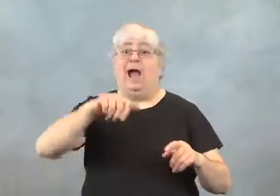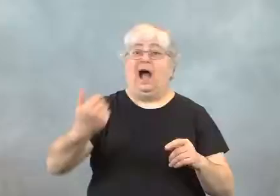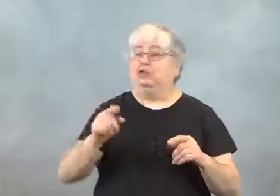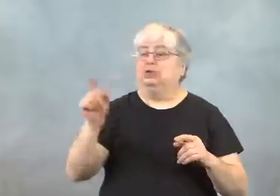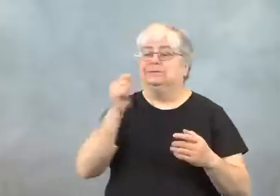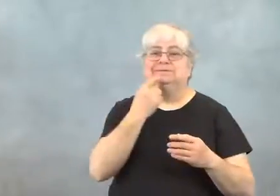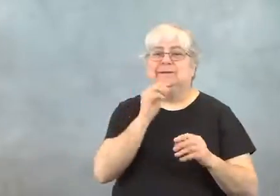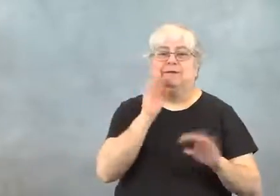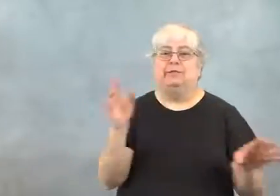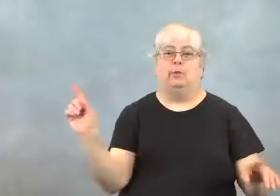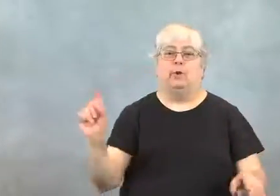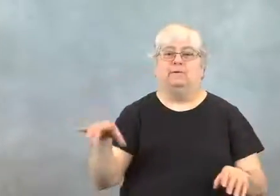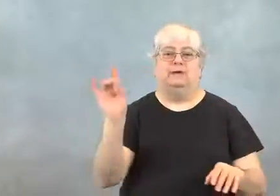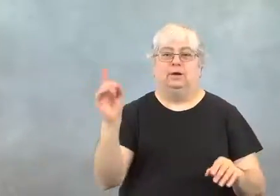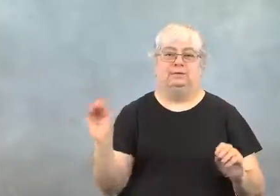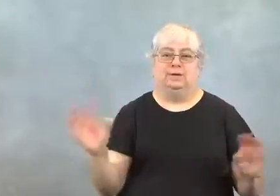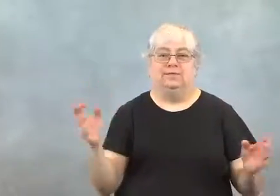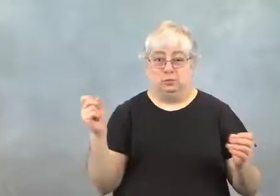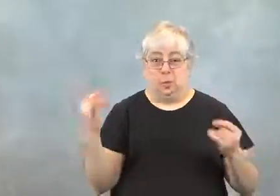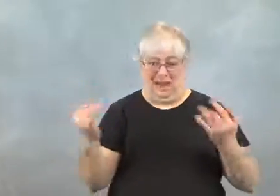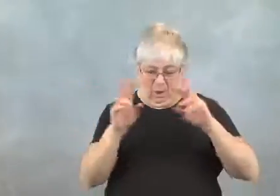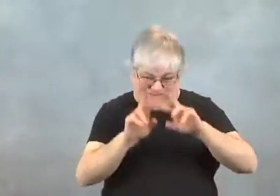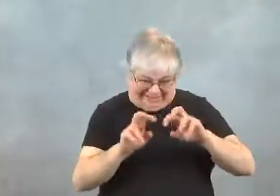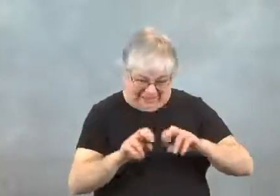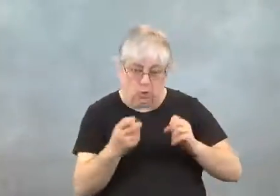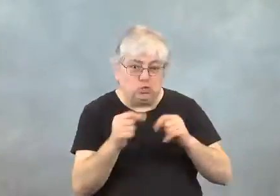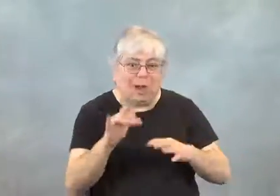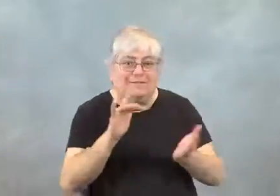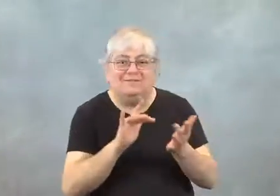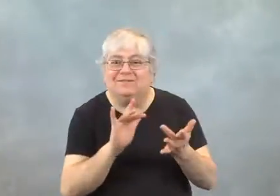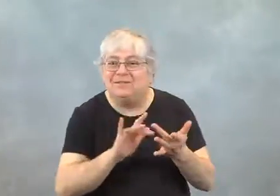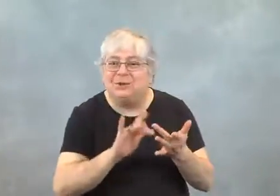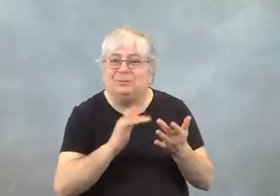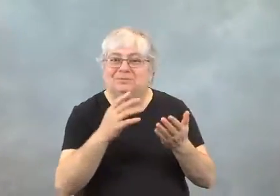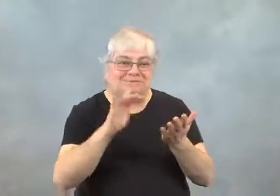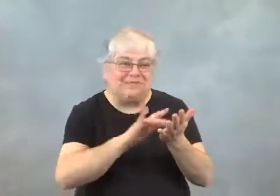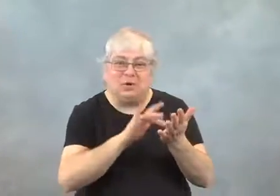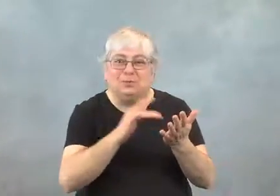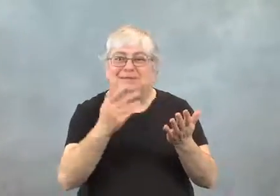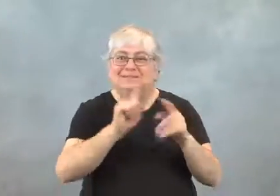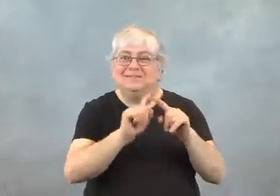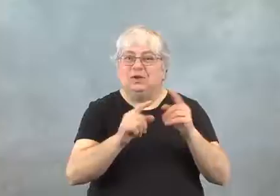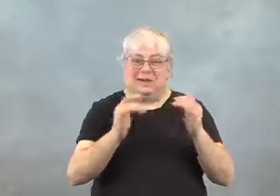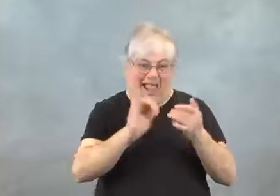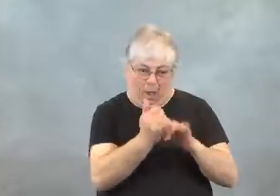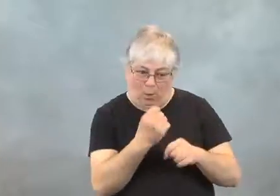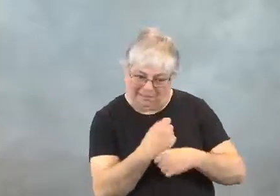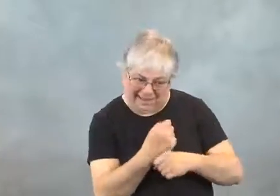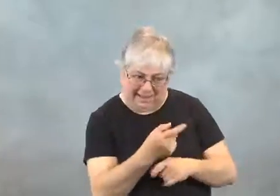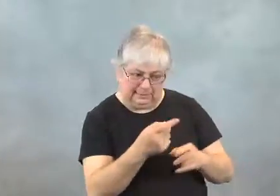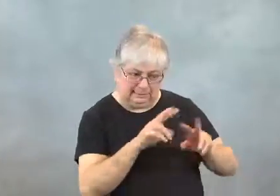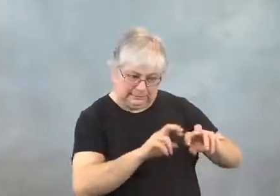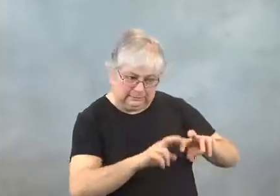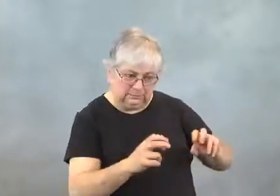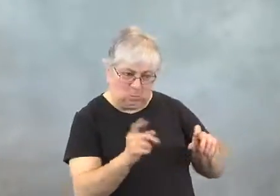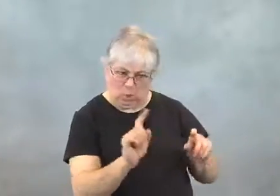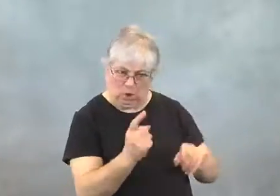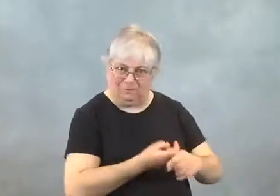We don't know where the other bomb was found.